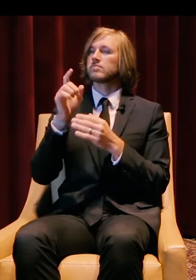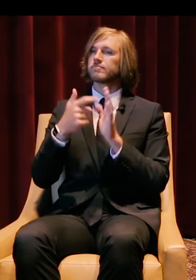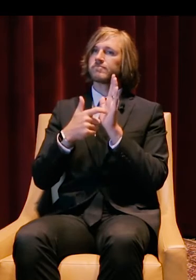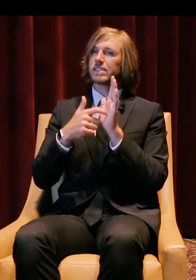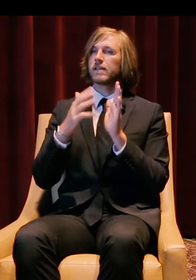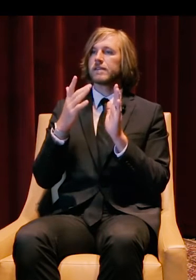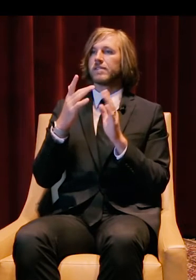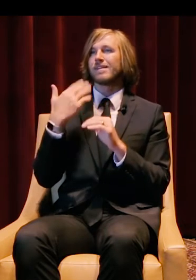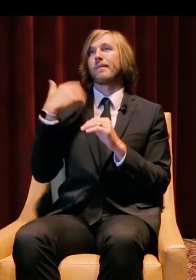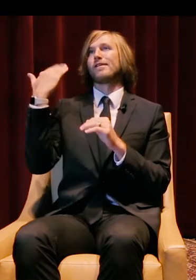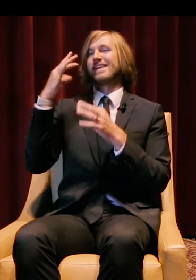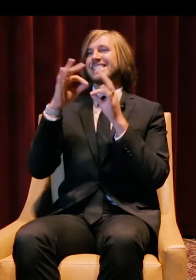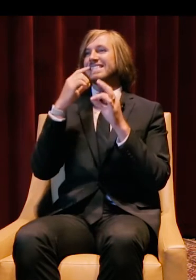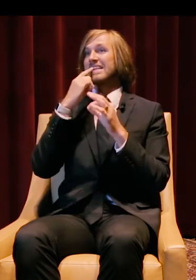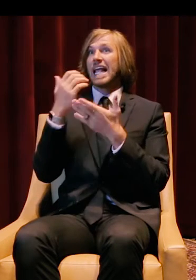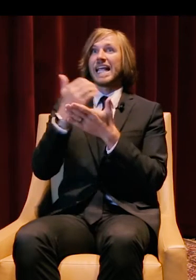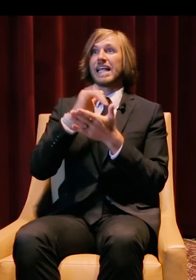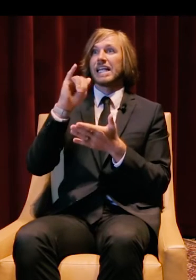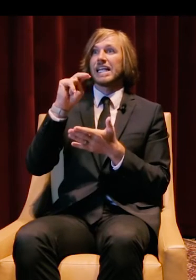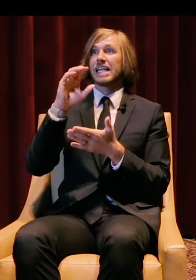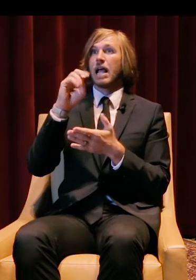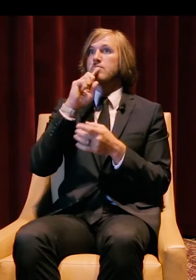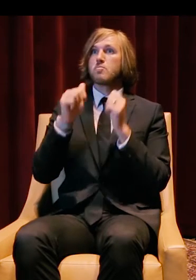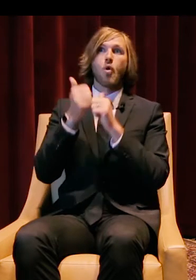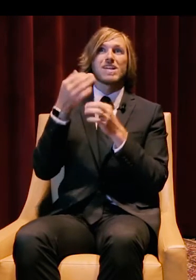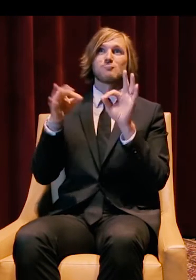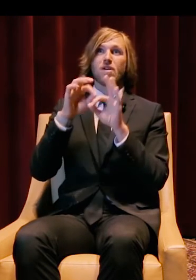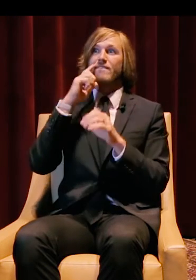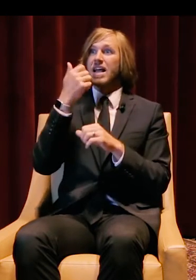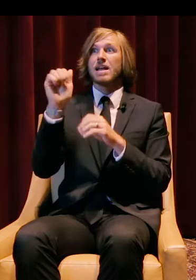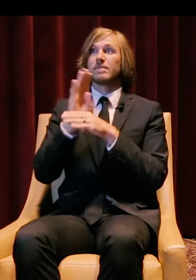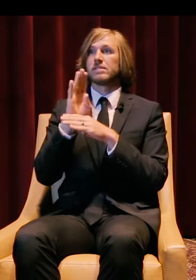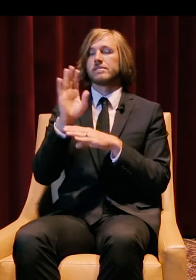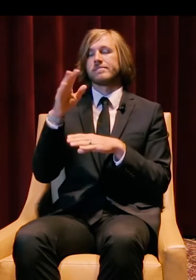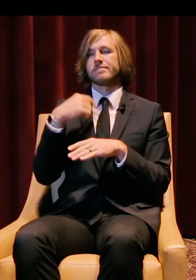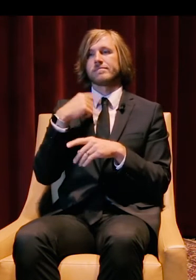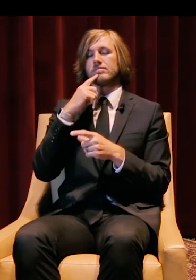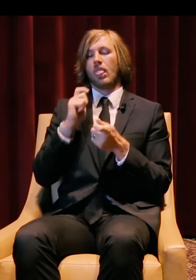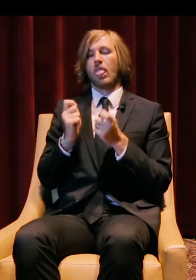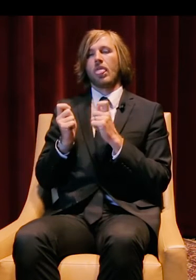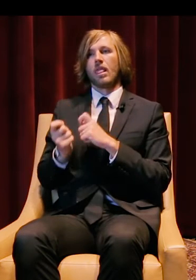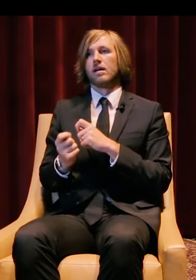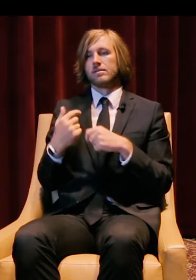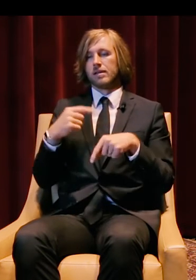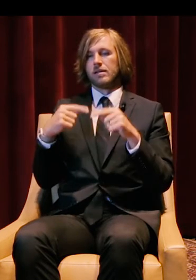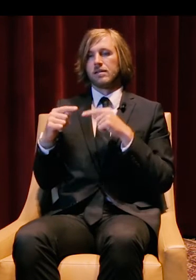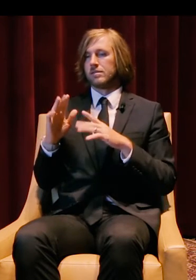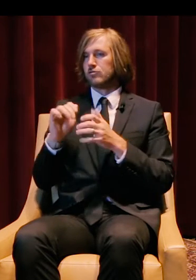I used to say income was the most important thing for any business. I've since modified that a little bit,